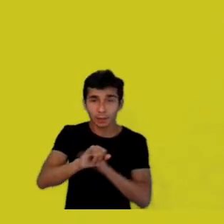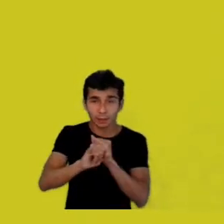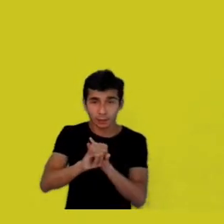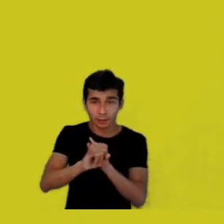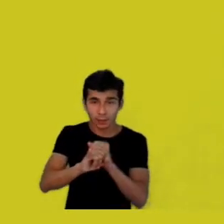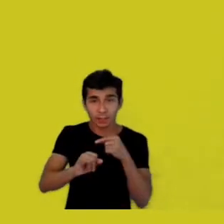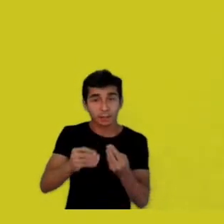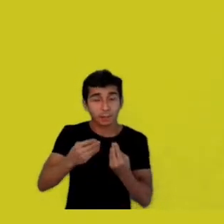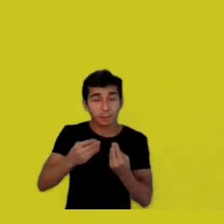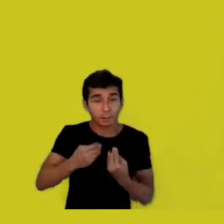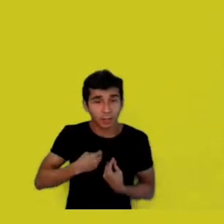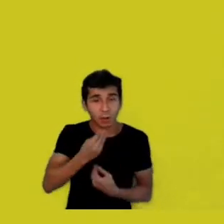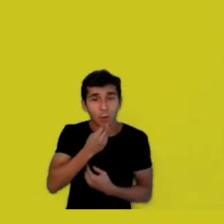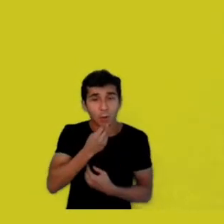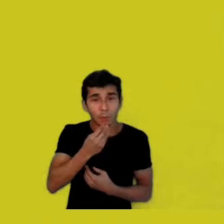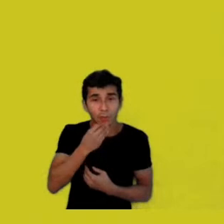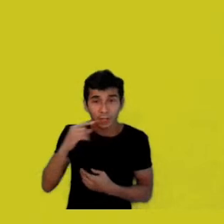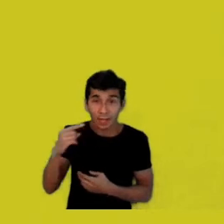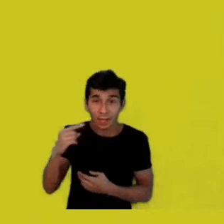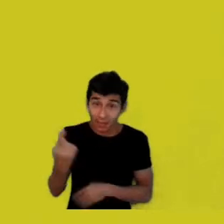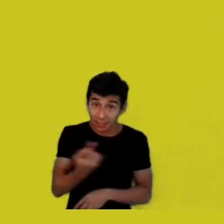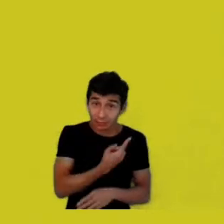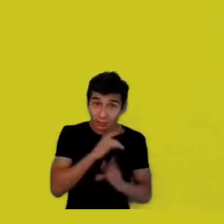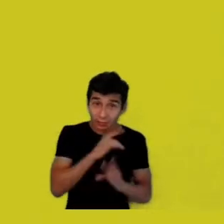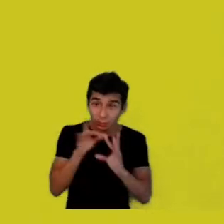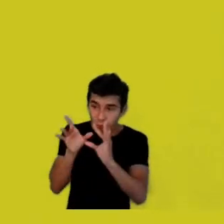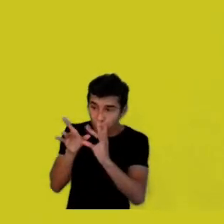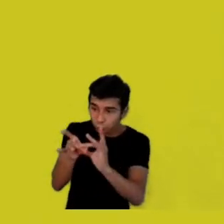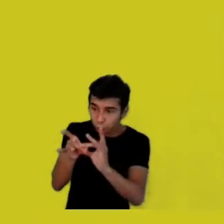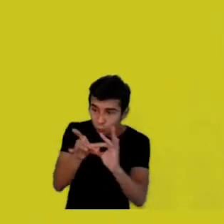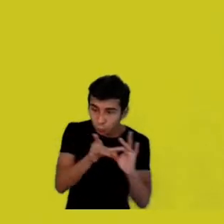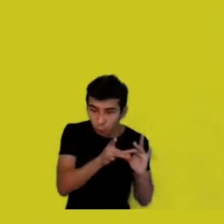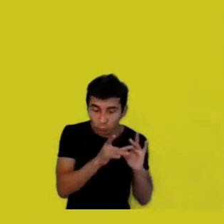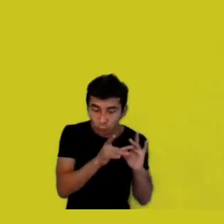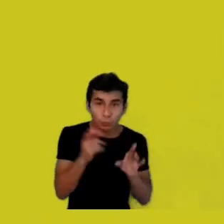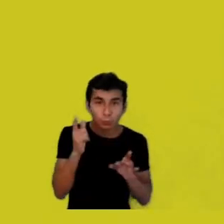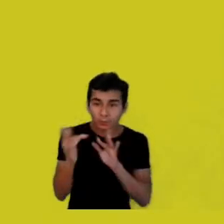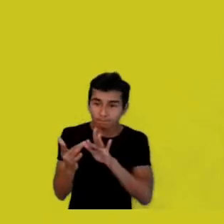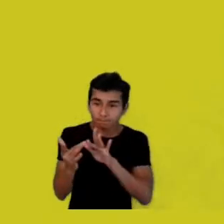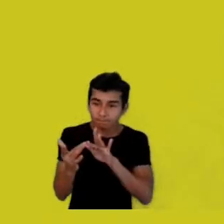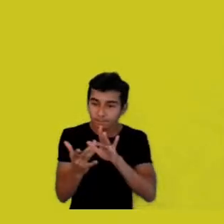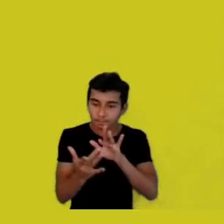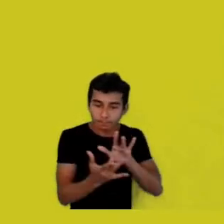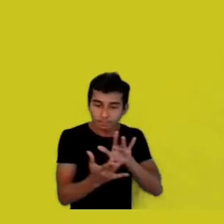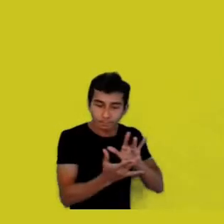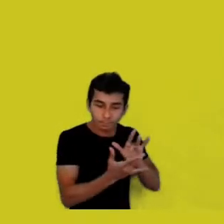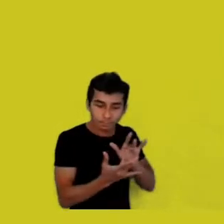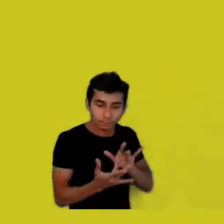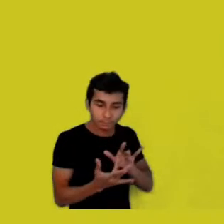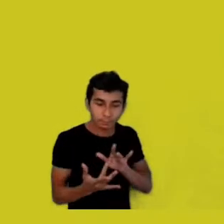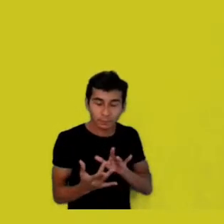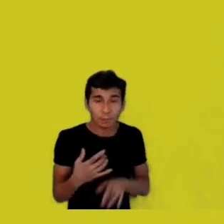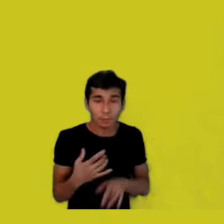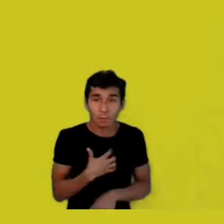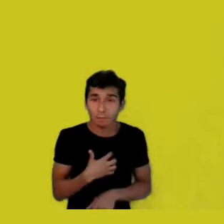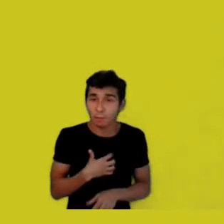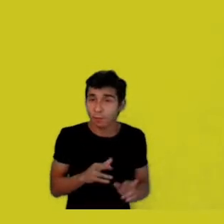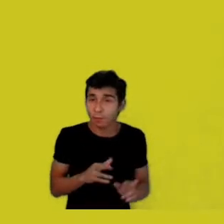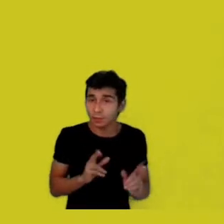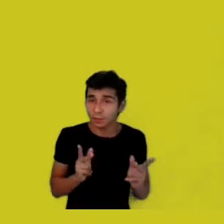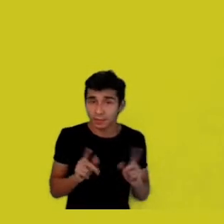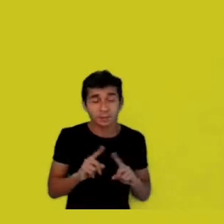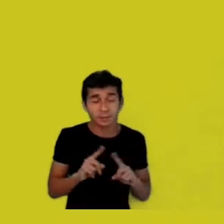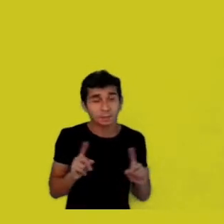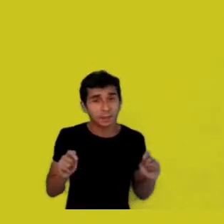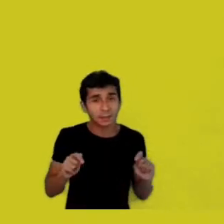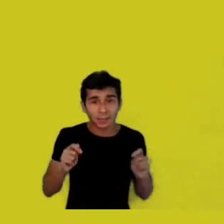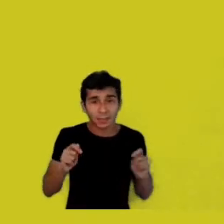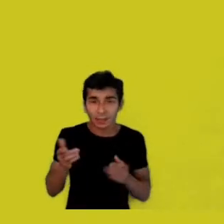a possibility, in some instance, of us being side by side.